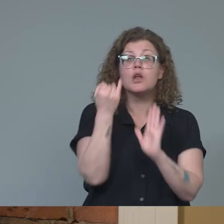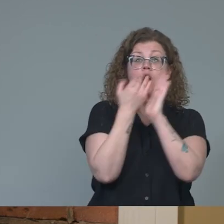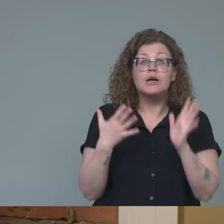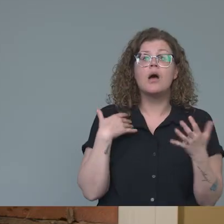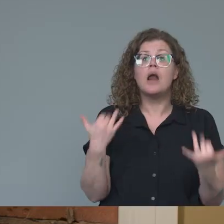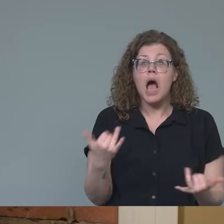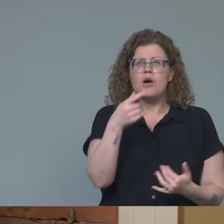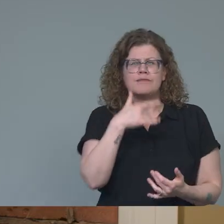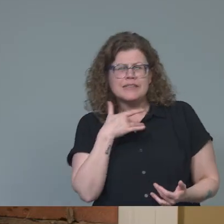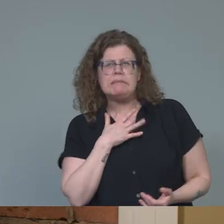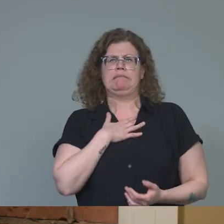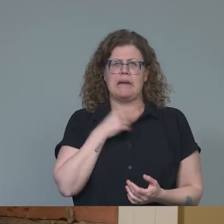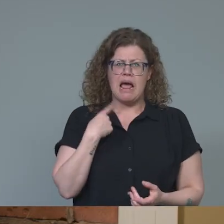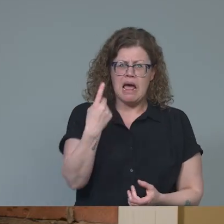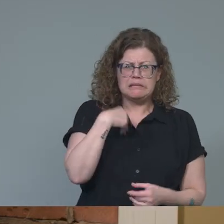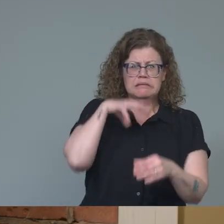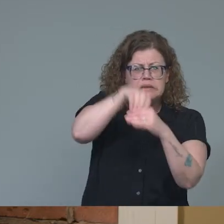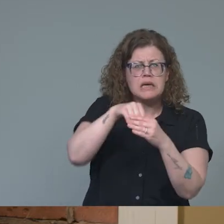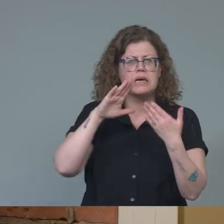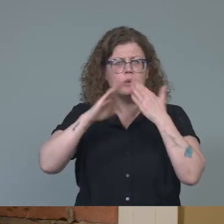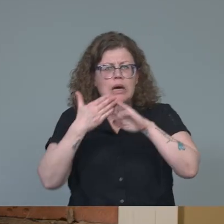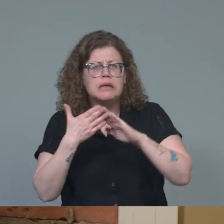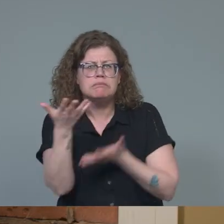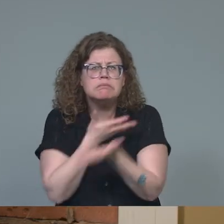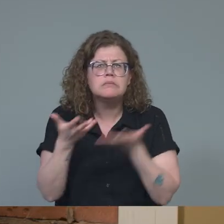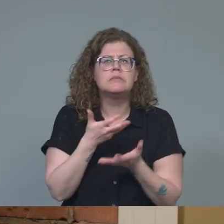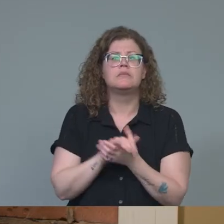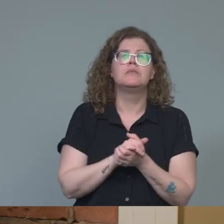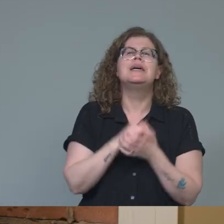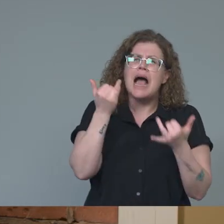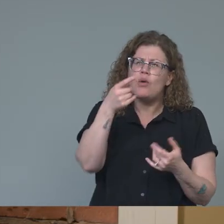your own way of working through the stories and information that you receive from the community.